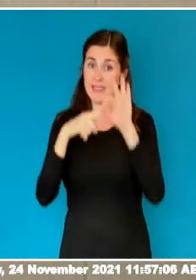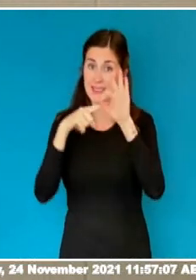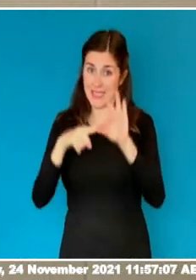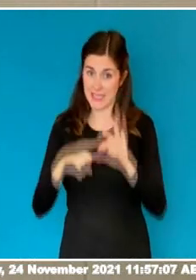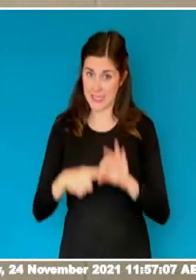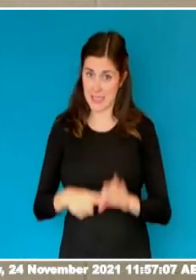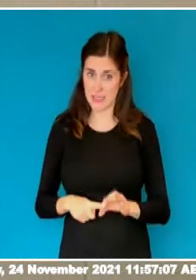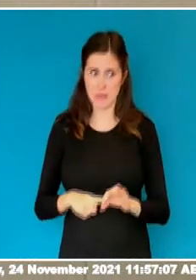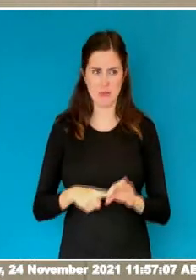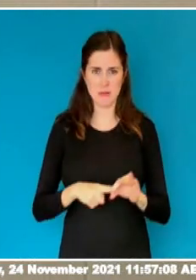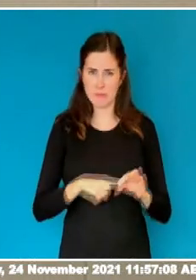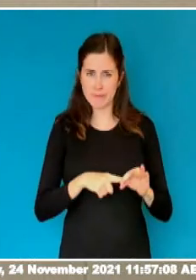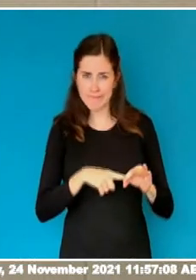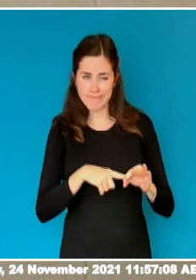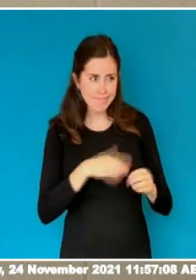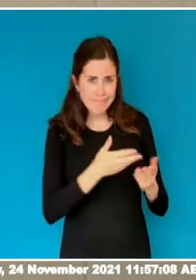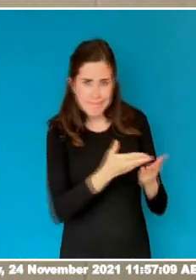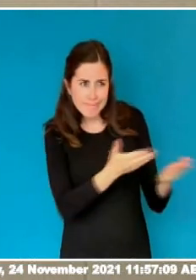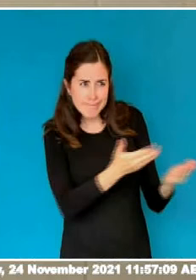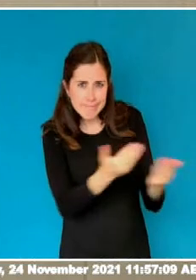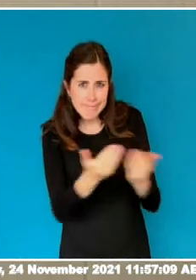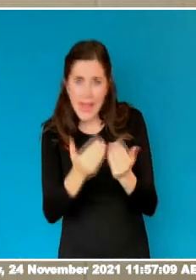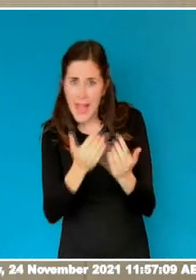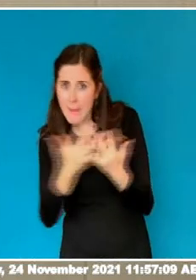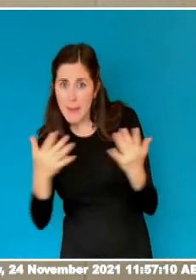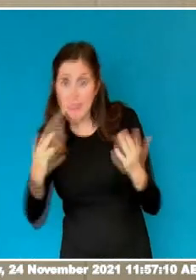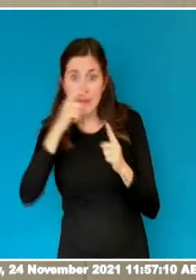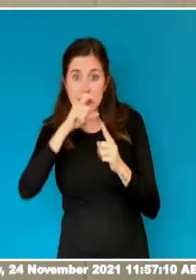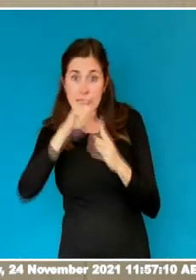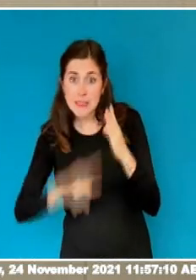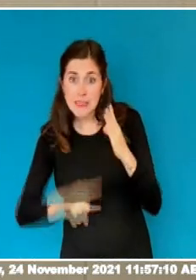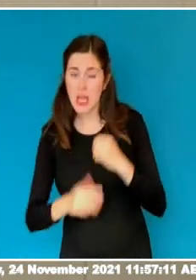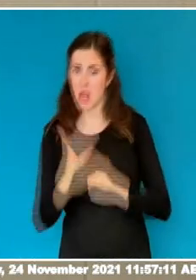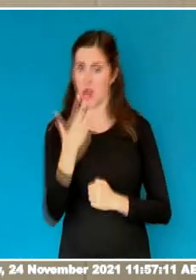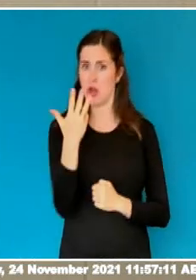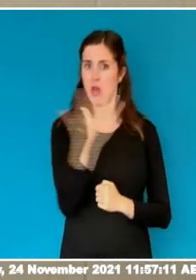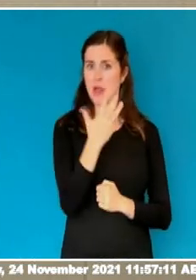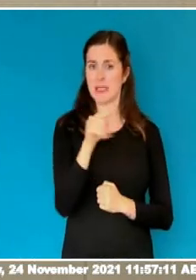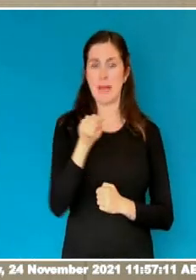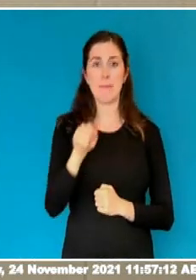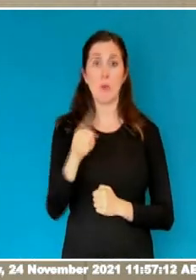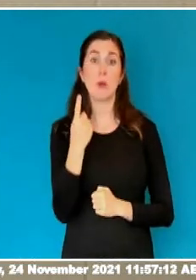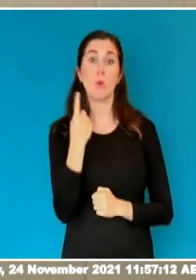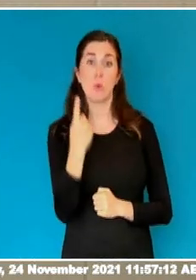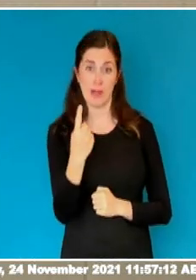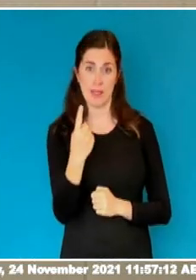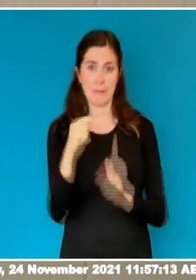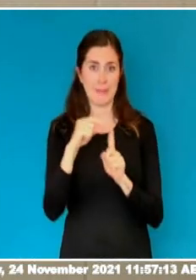employees with disability is 19.1 per cent. 19.1 per cent.